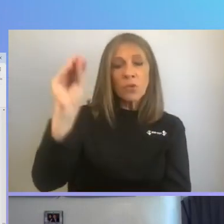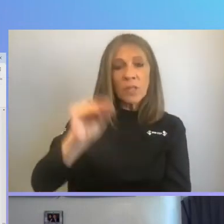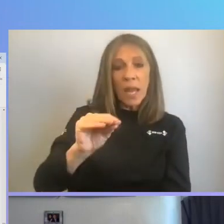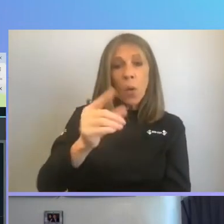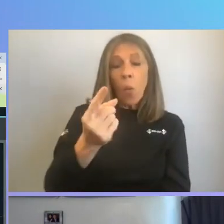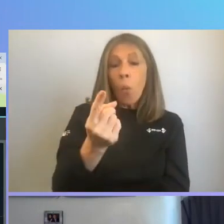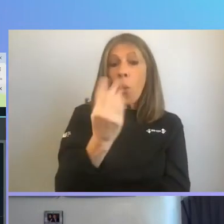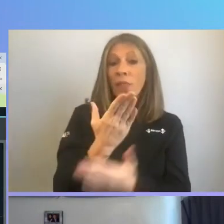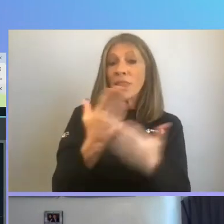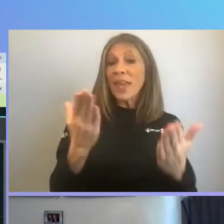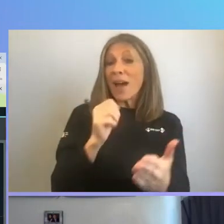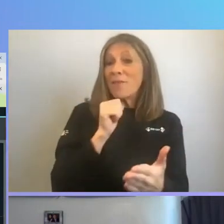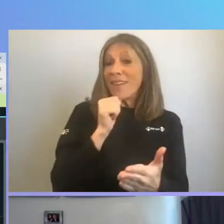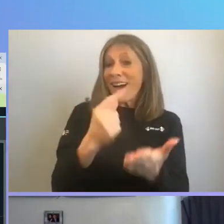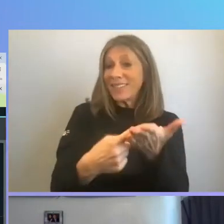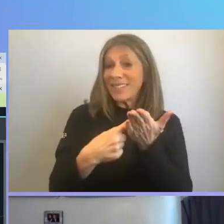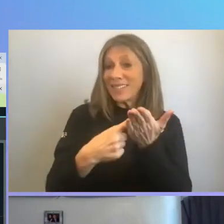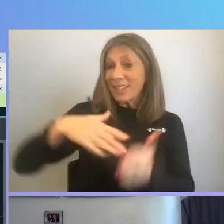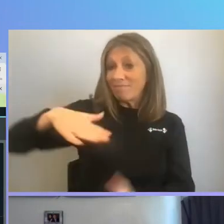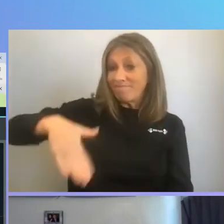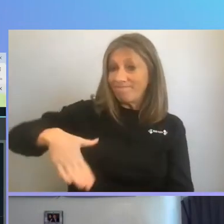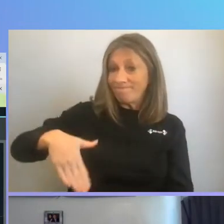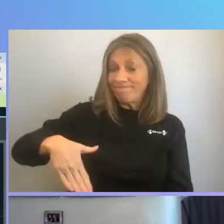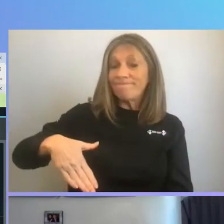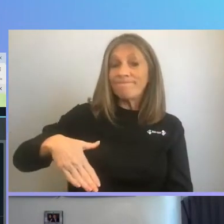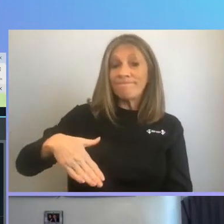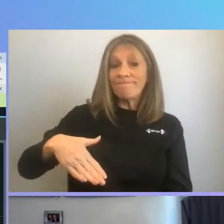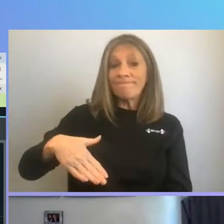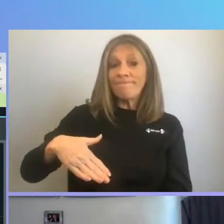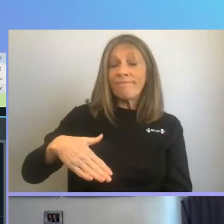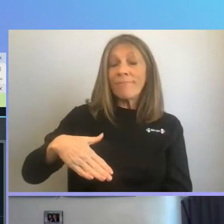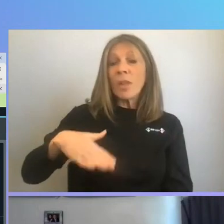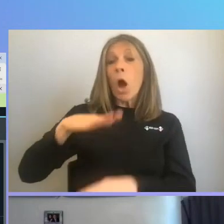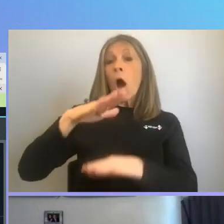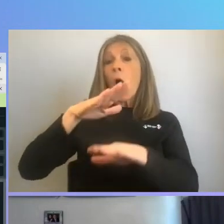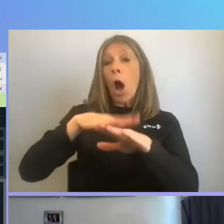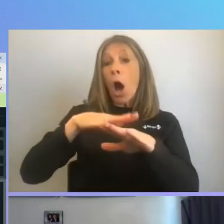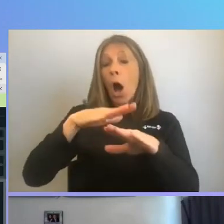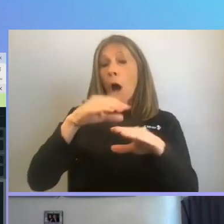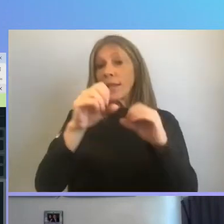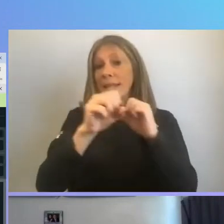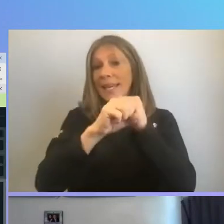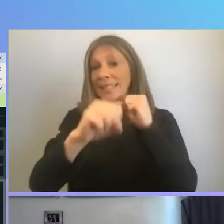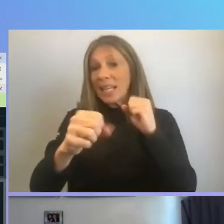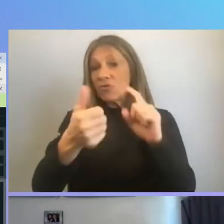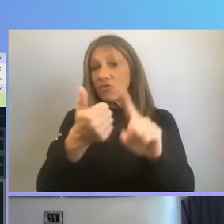about so far is on the extension itself. The extension has